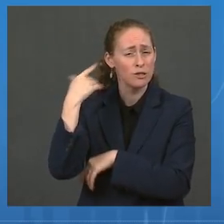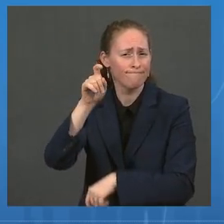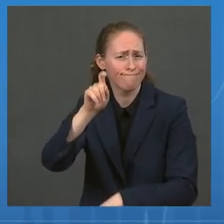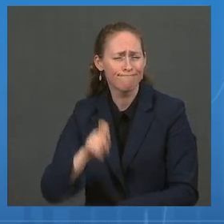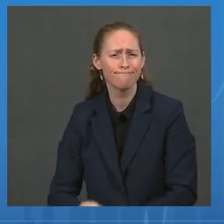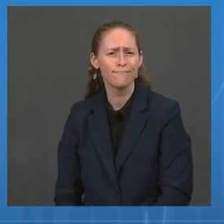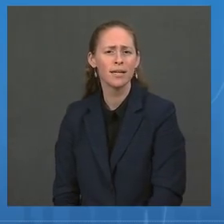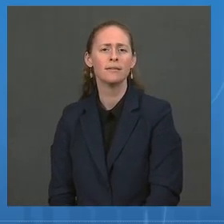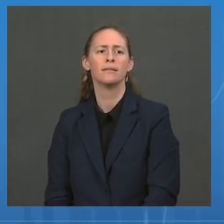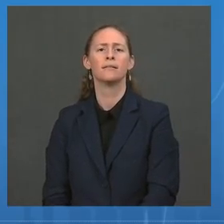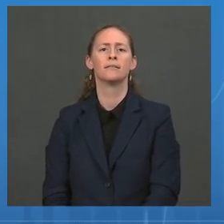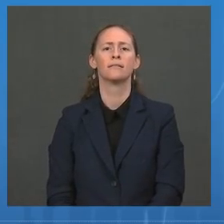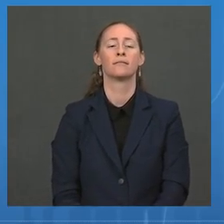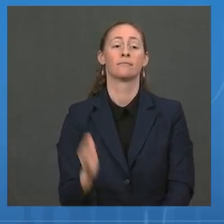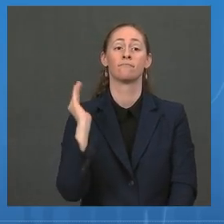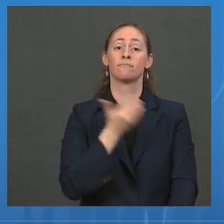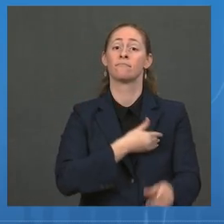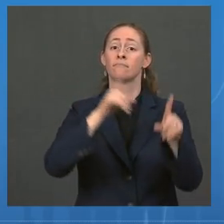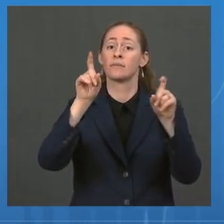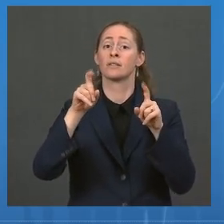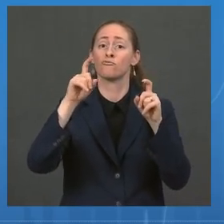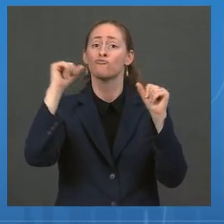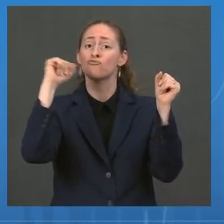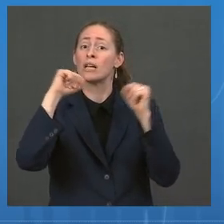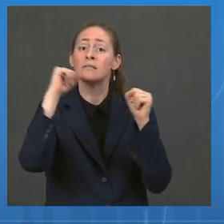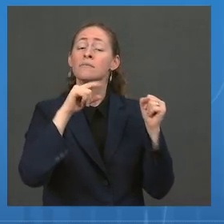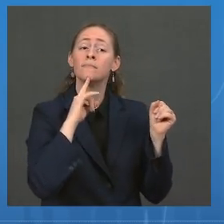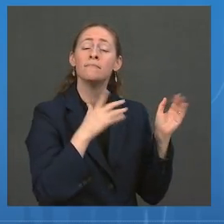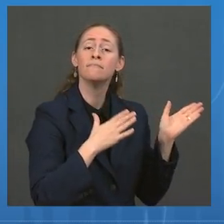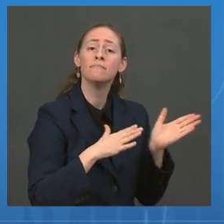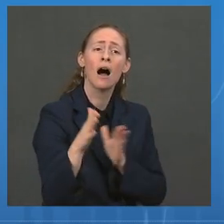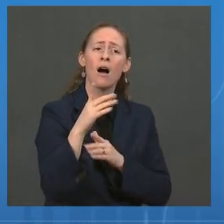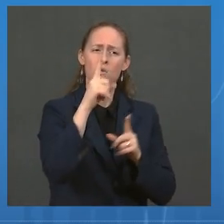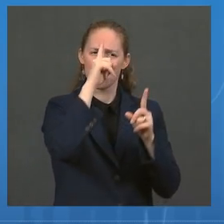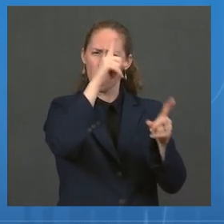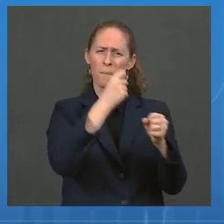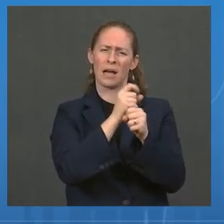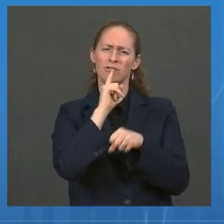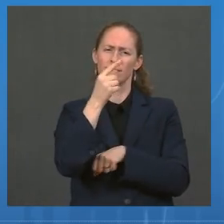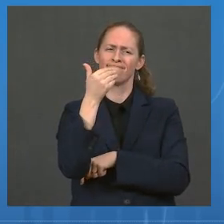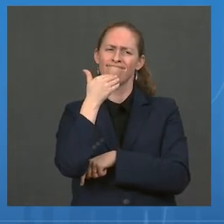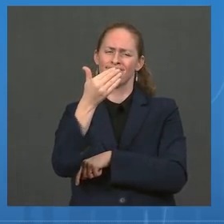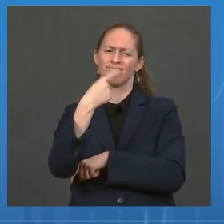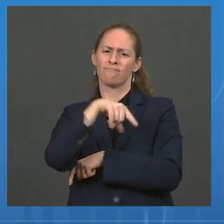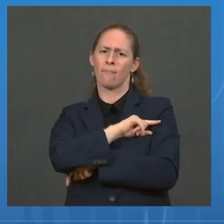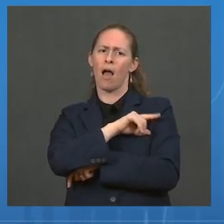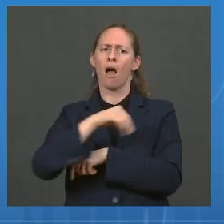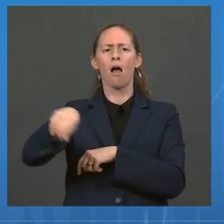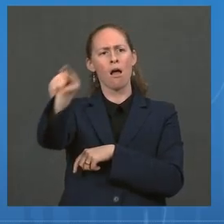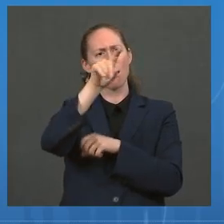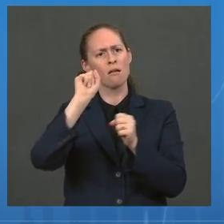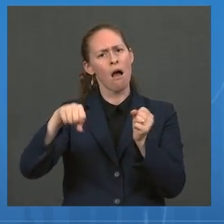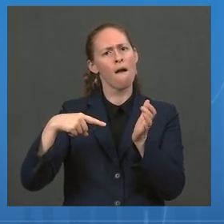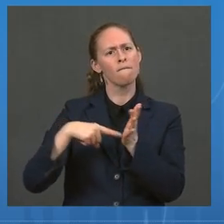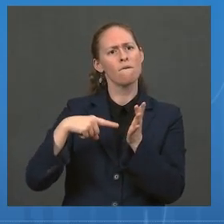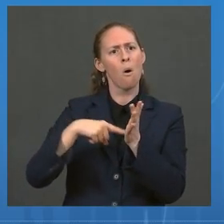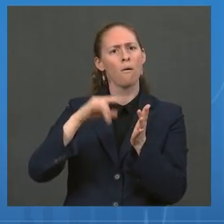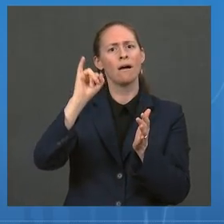ensures widespread, high-quality, and affordable testing for symptomatic individuals. It also promotes regular screening